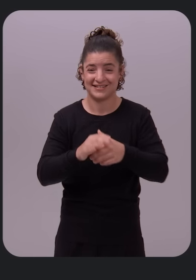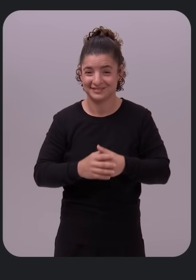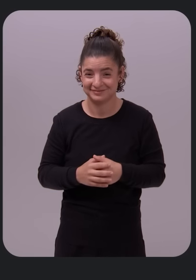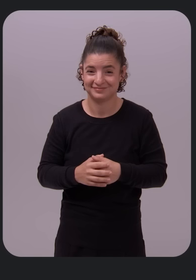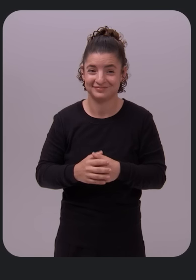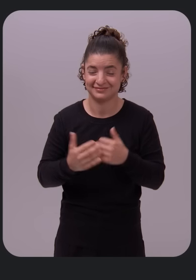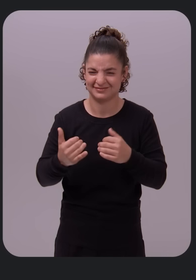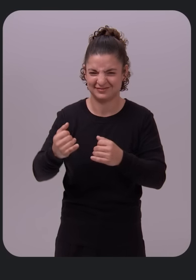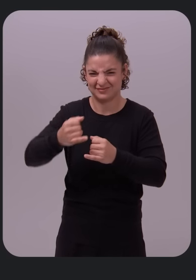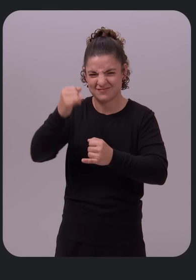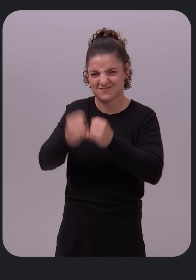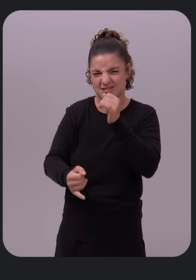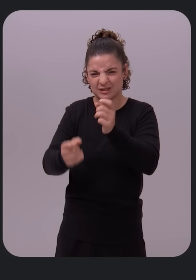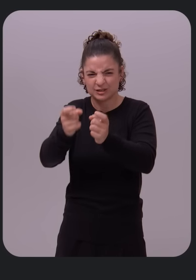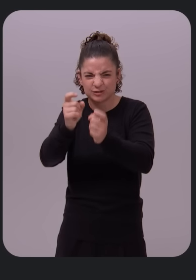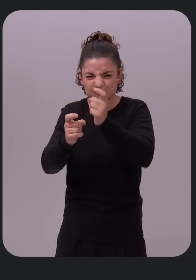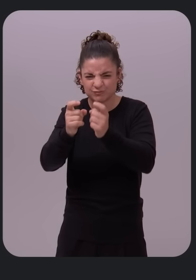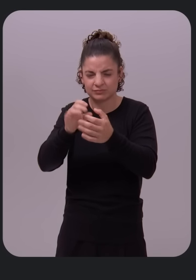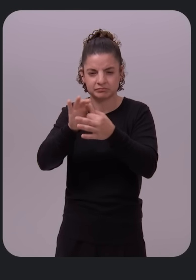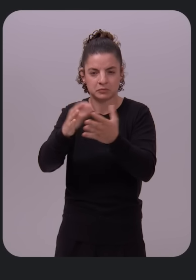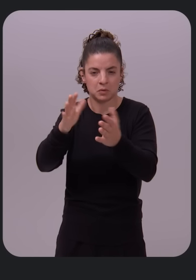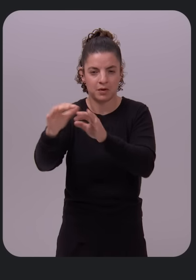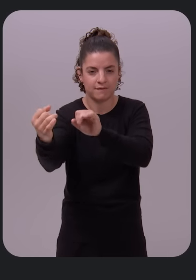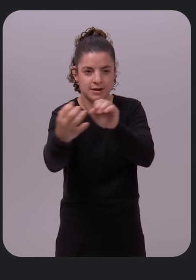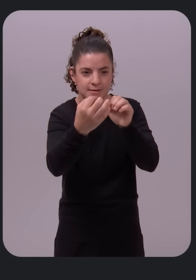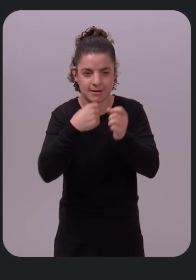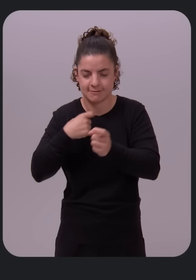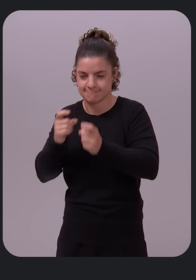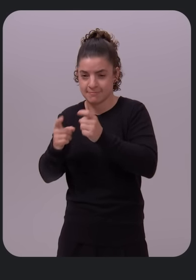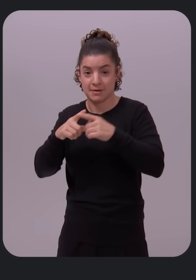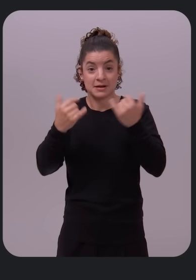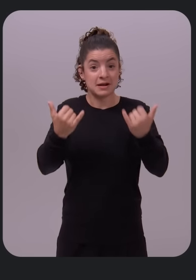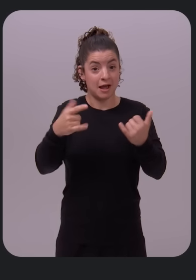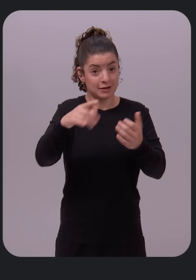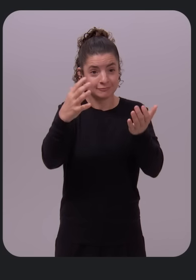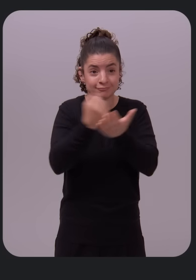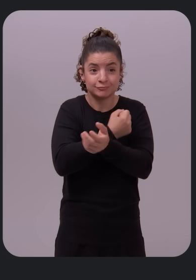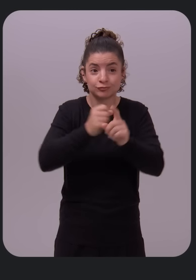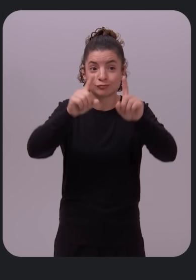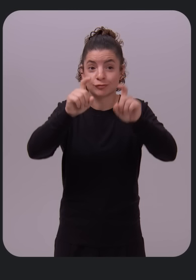We're making final adjustments based on your feedback, but you can go try out the preview now